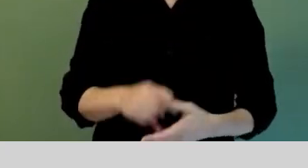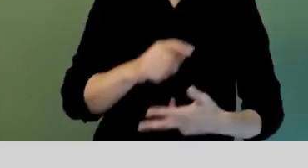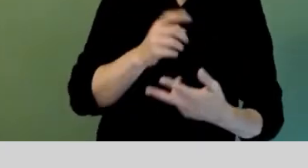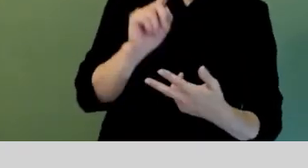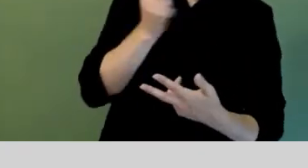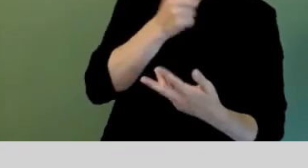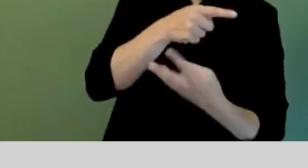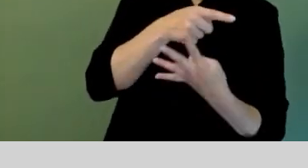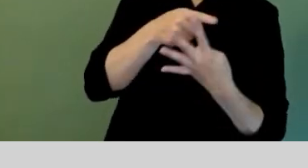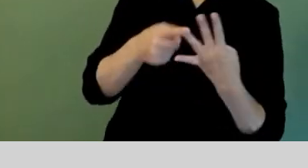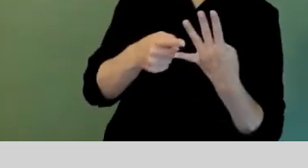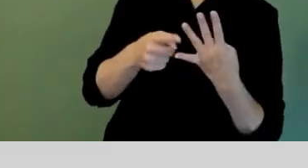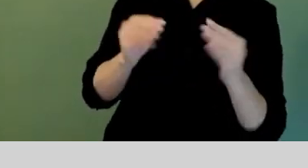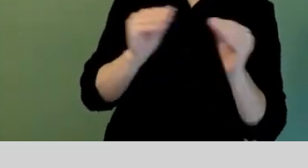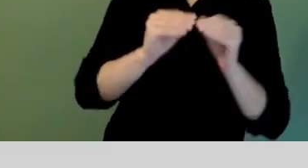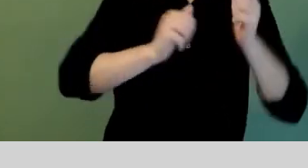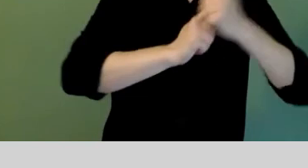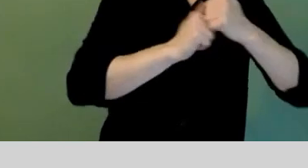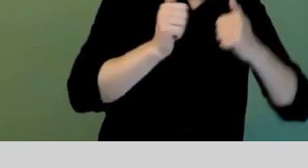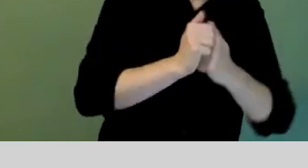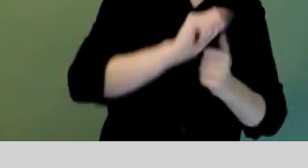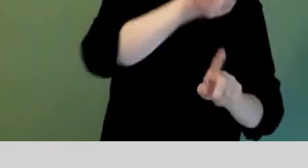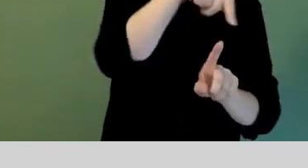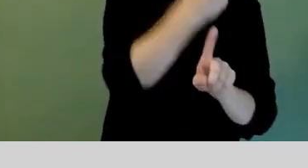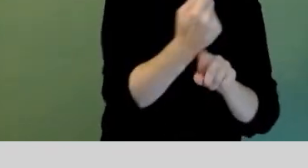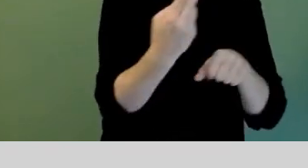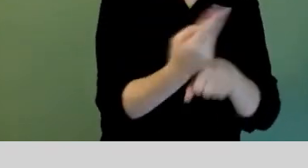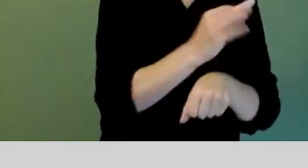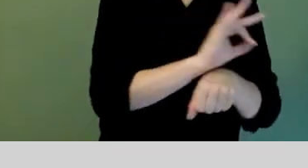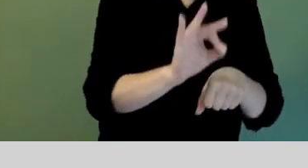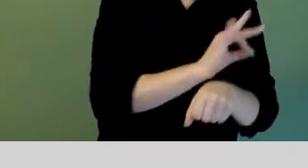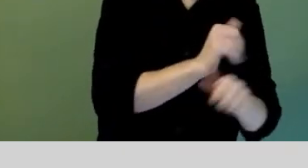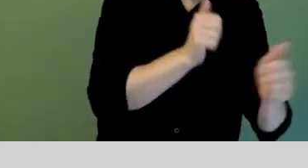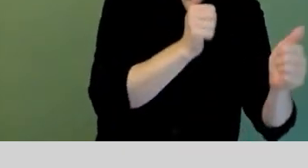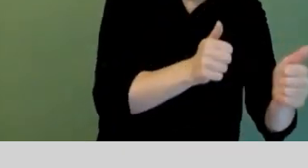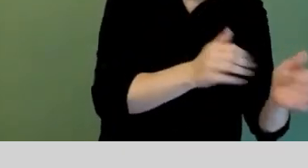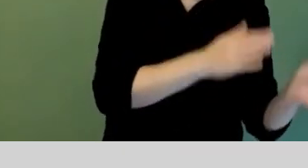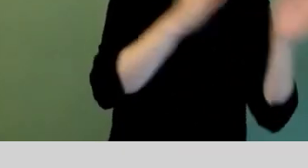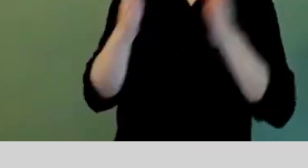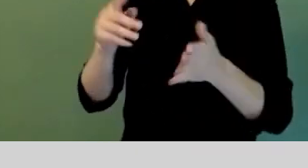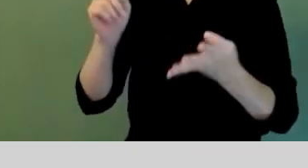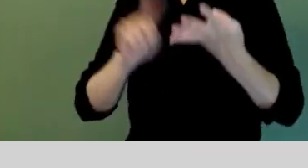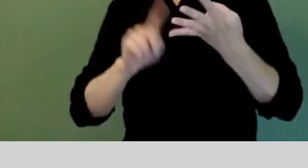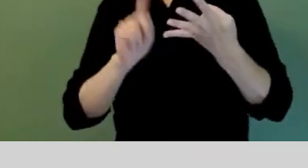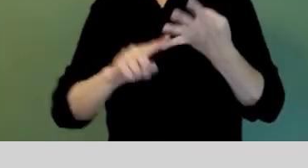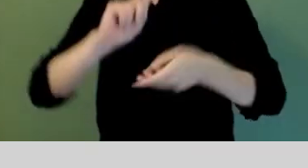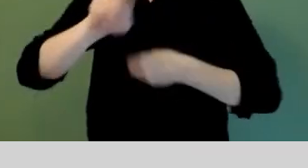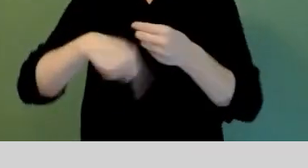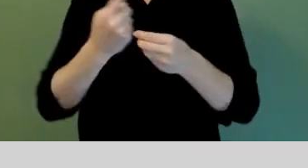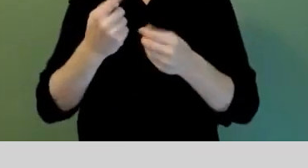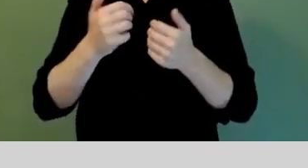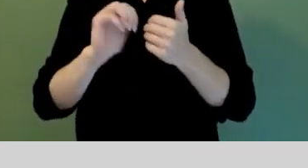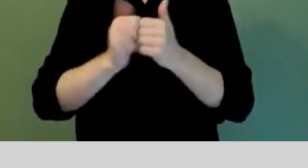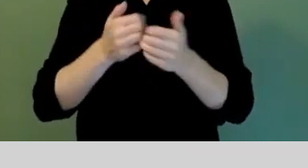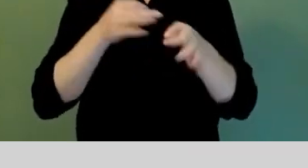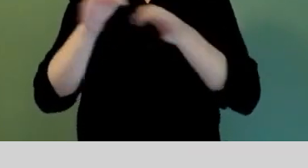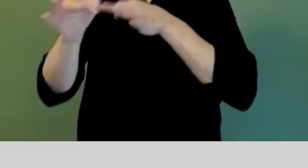single use functions in a nicer way, this one is about separating your idea of how you define your code from how you call it.